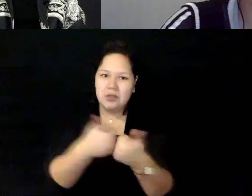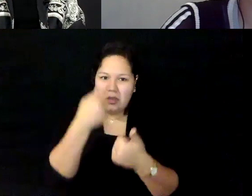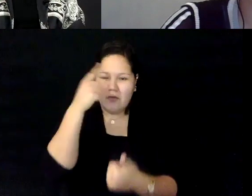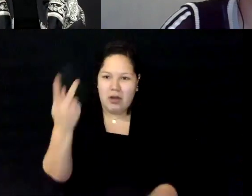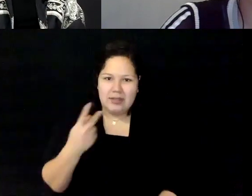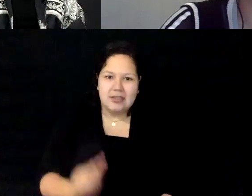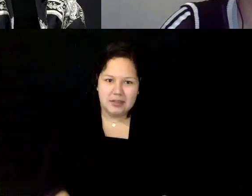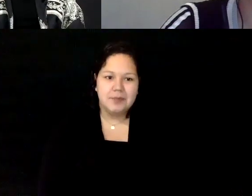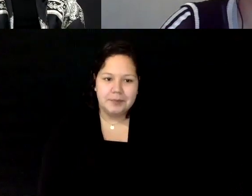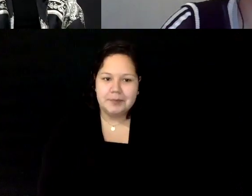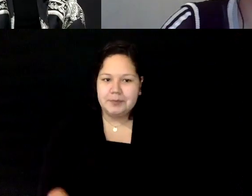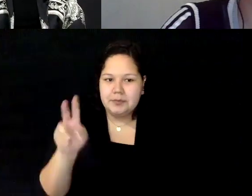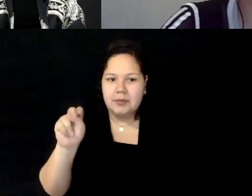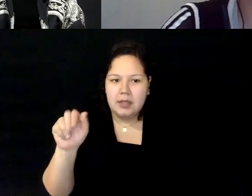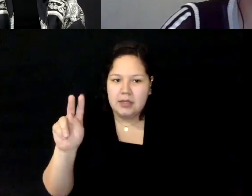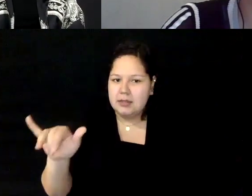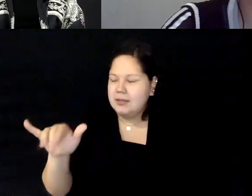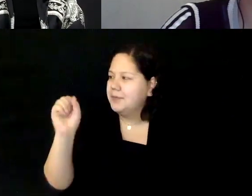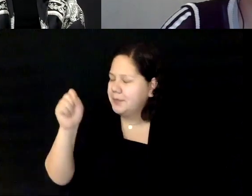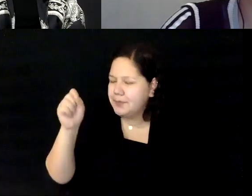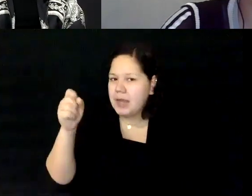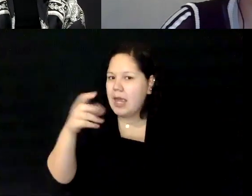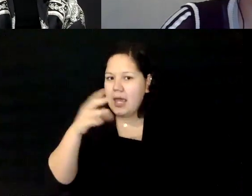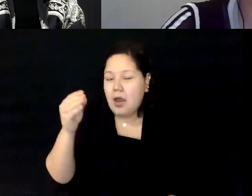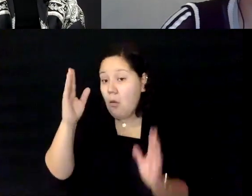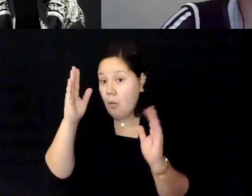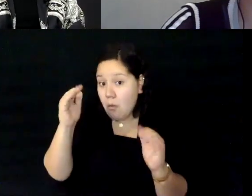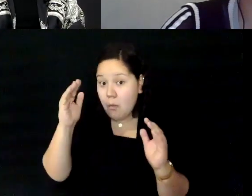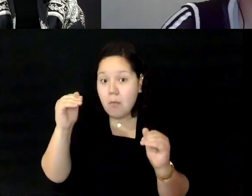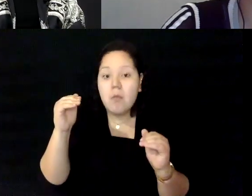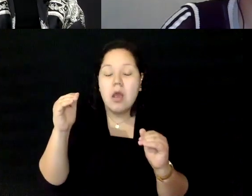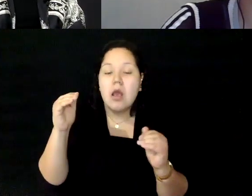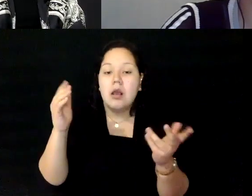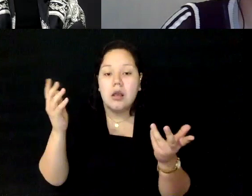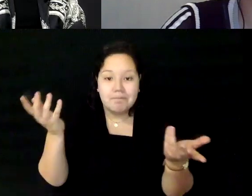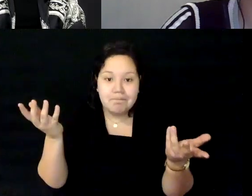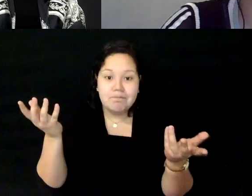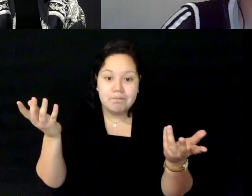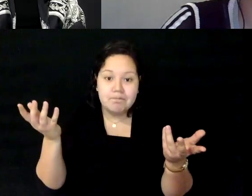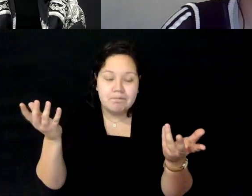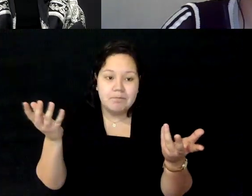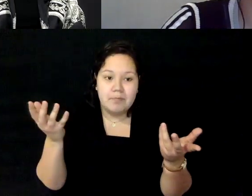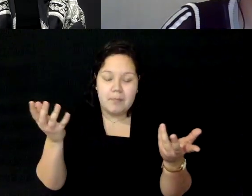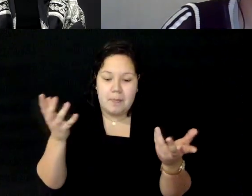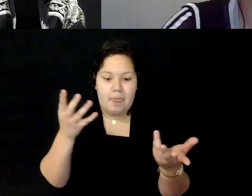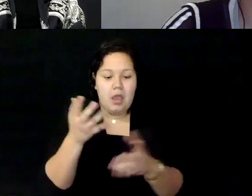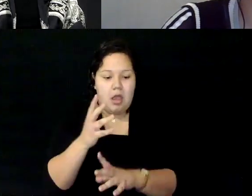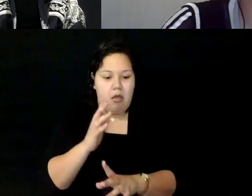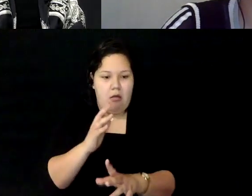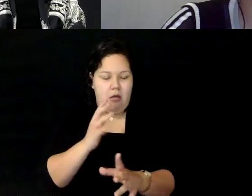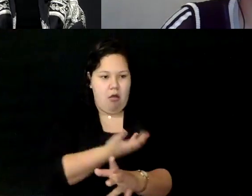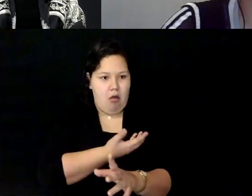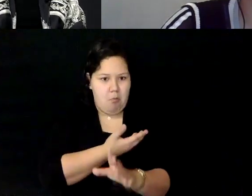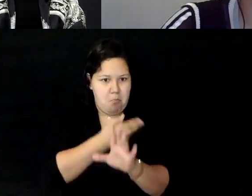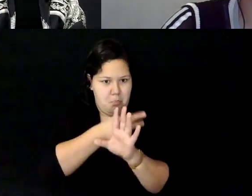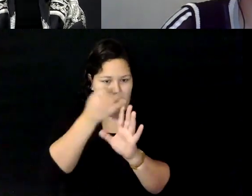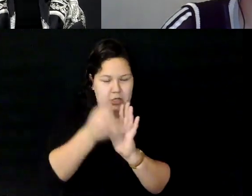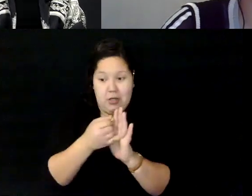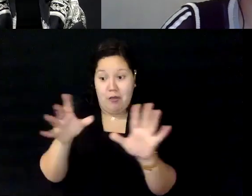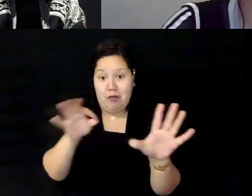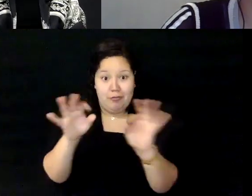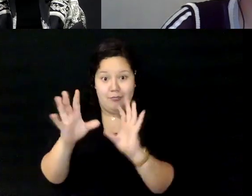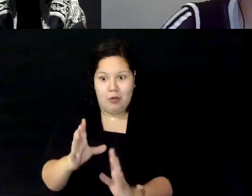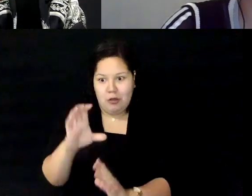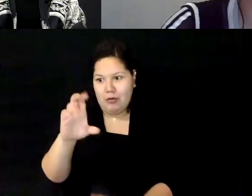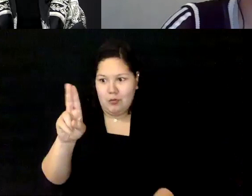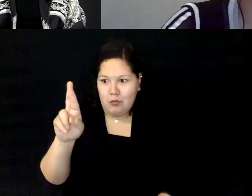Yeah. And we just hope that like, we hope that the, what curators or what the curatorial means,